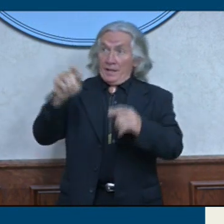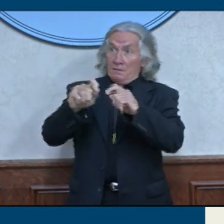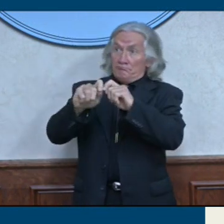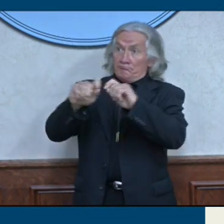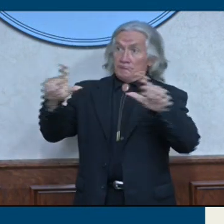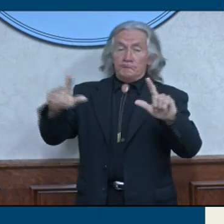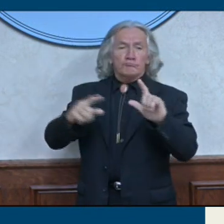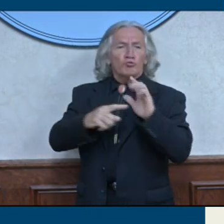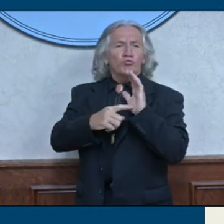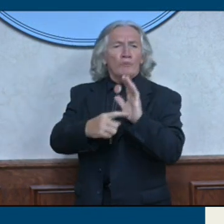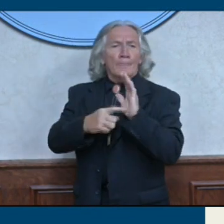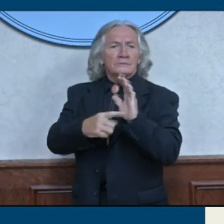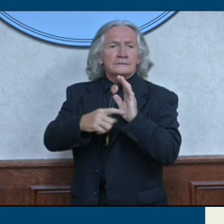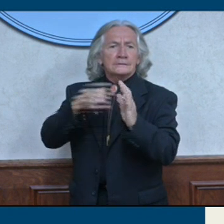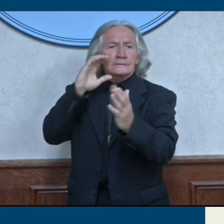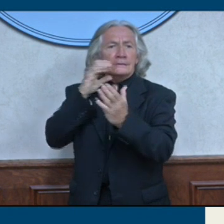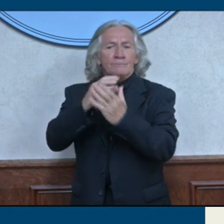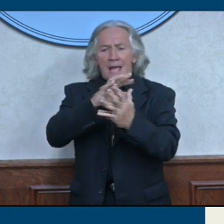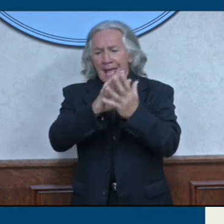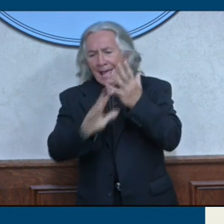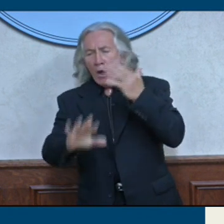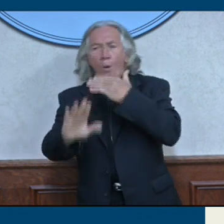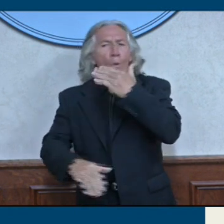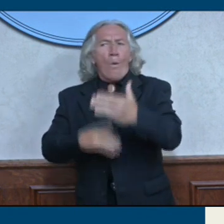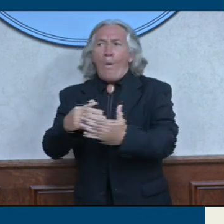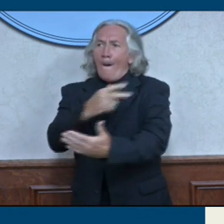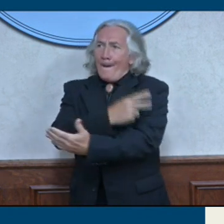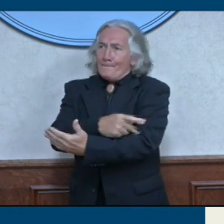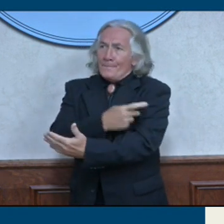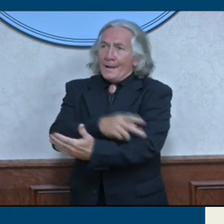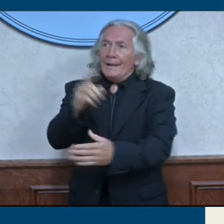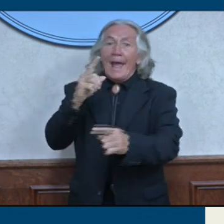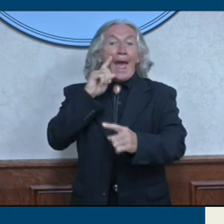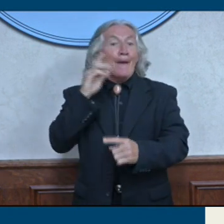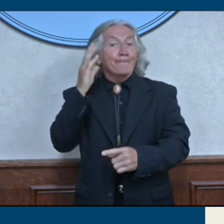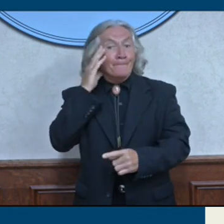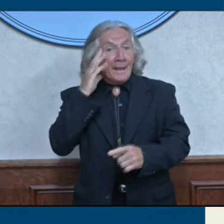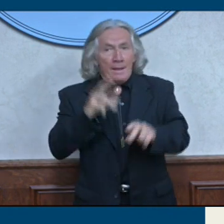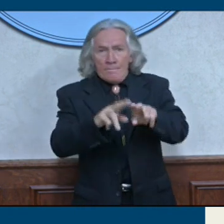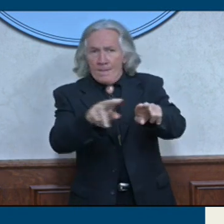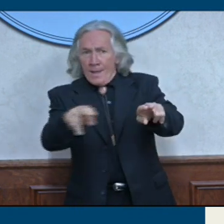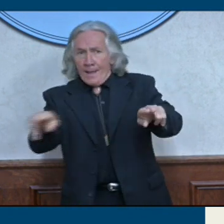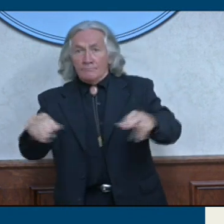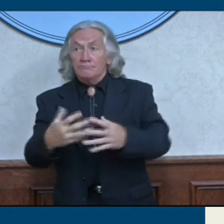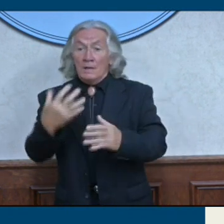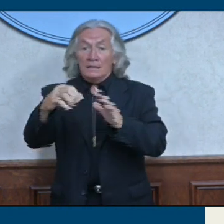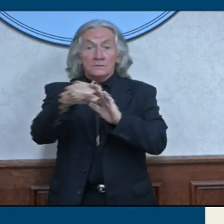MID-MARCH THAT COULD AVAILABLE FOR COVID PATIENTS. REPRESENTS